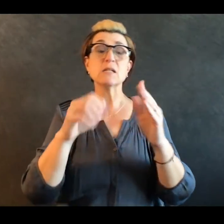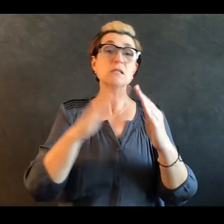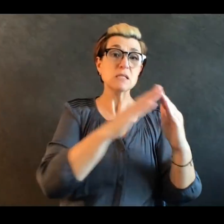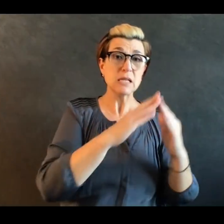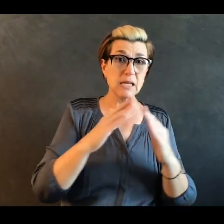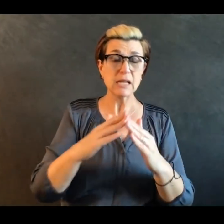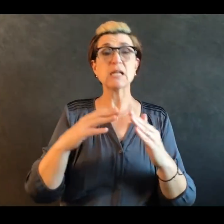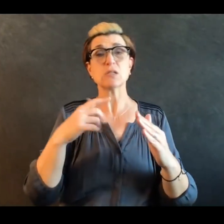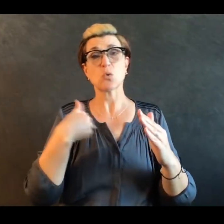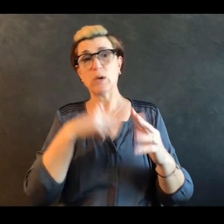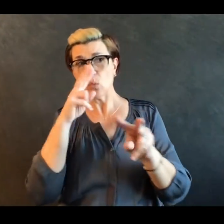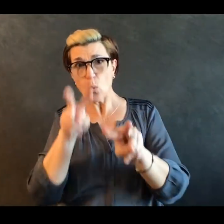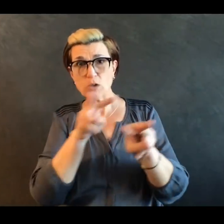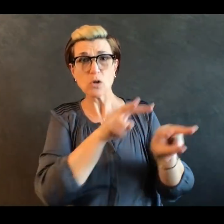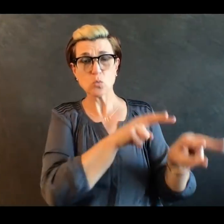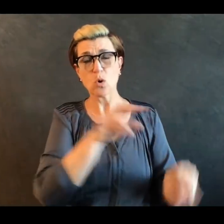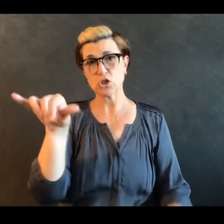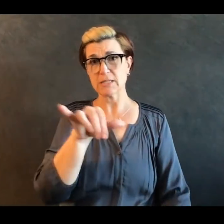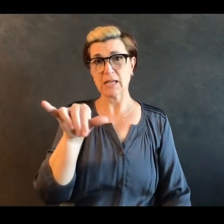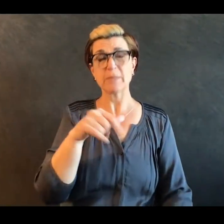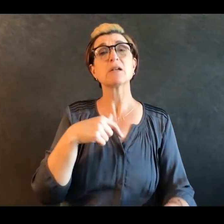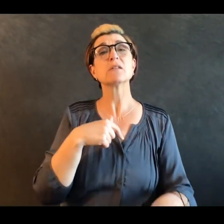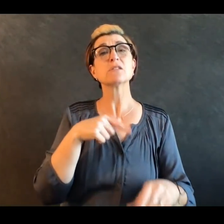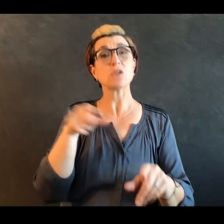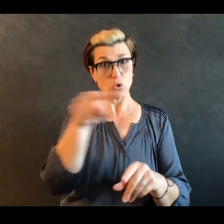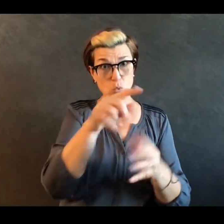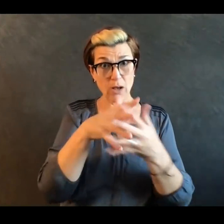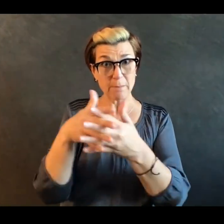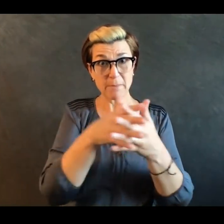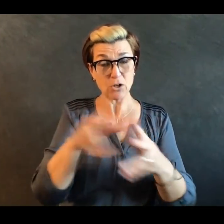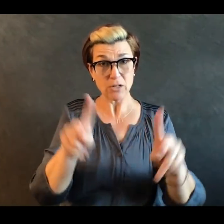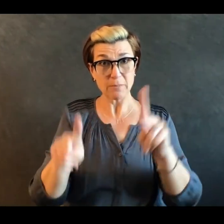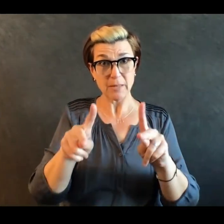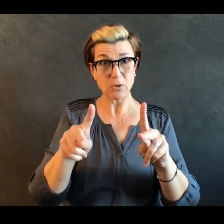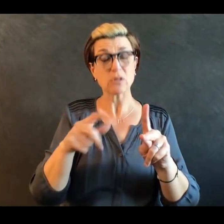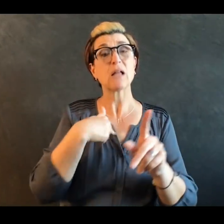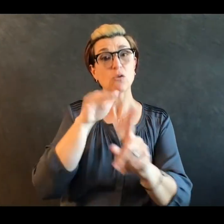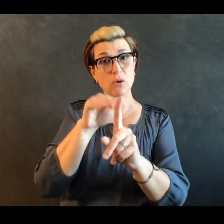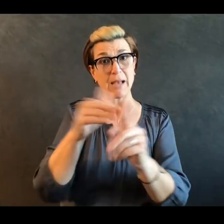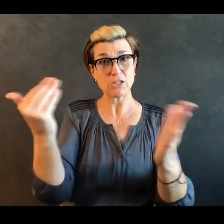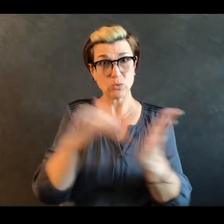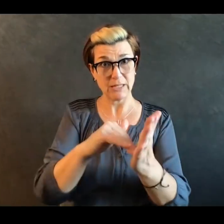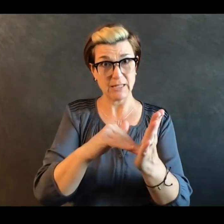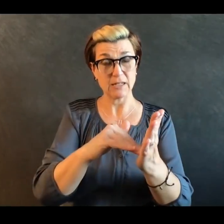remind the American people again this is a highly contagious virus social